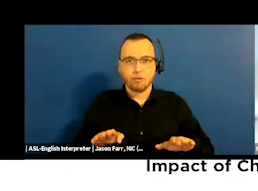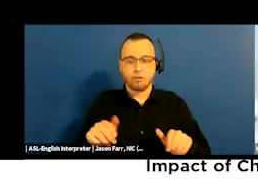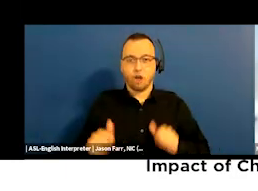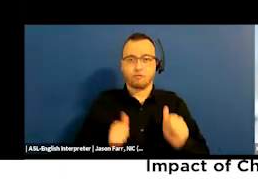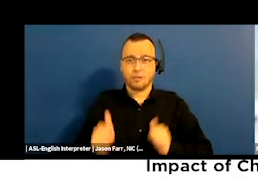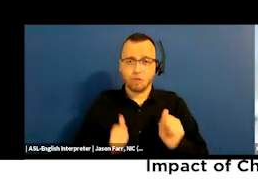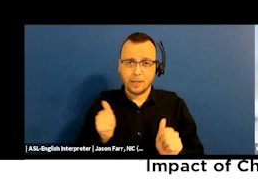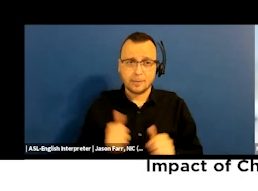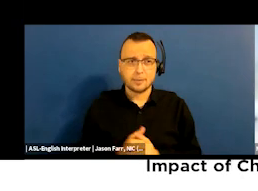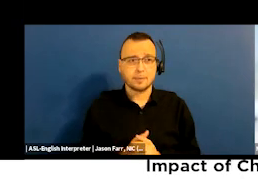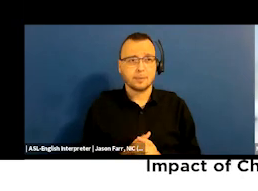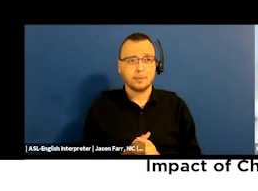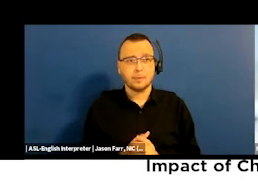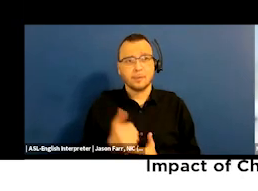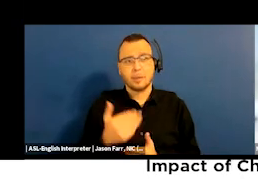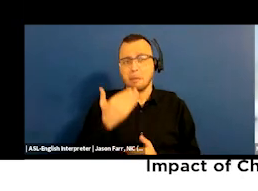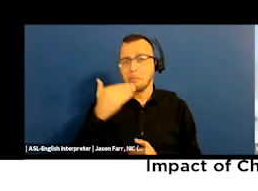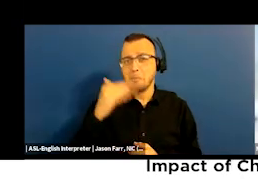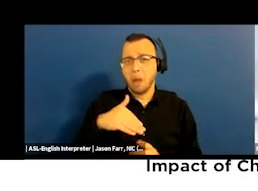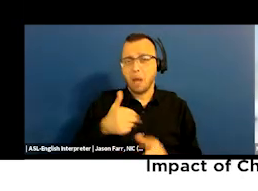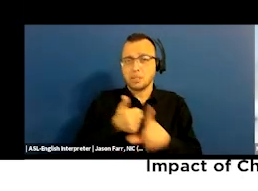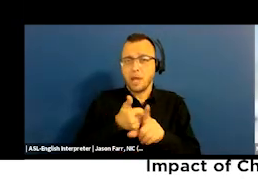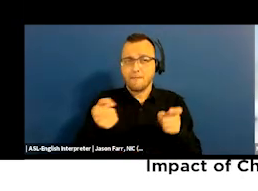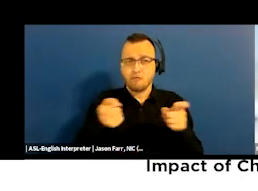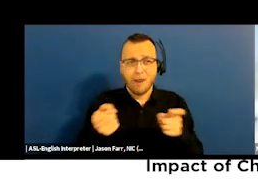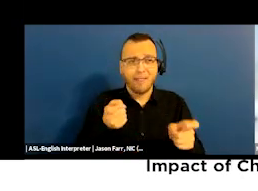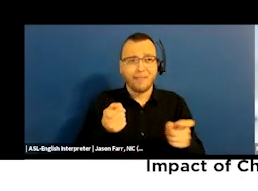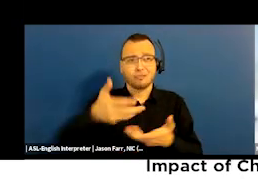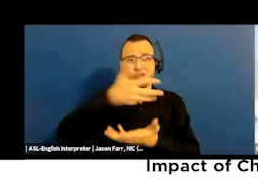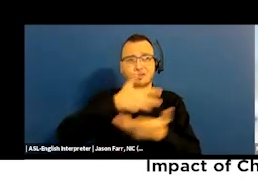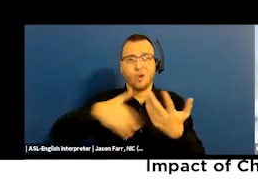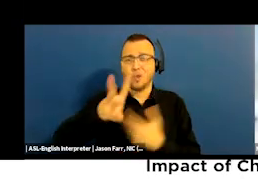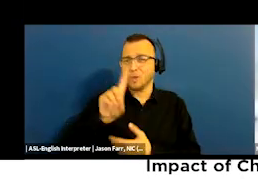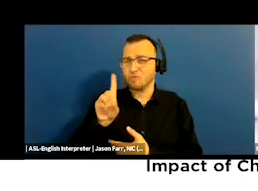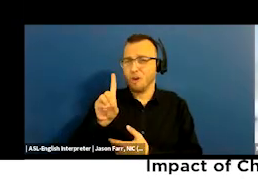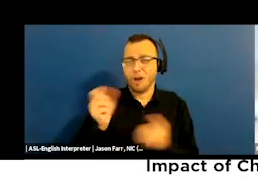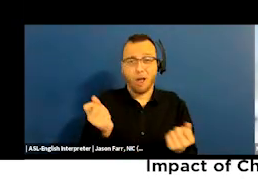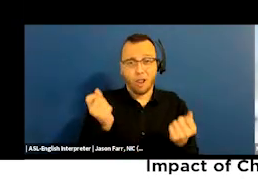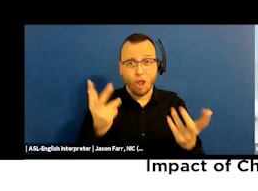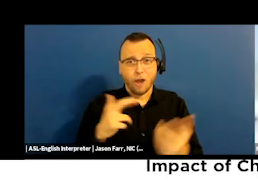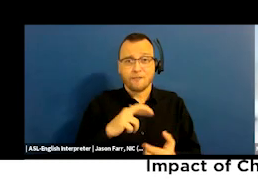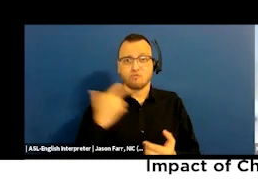We see escalated behaviors. So if individuals are not able to identify or regulate their emotions,